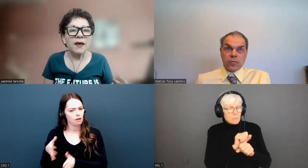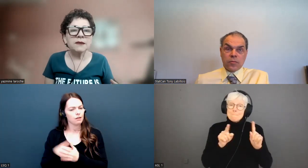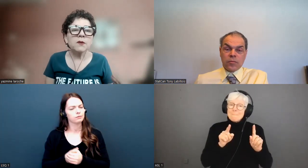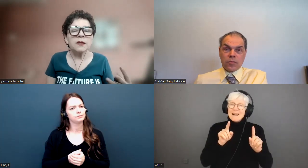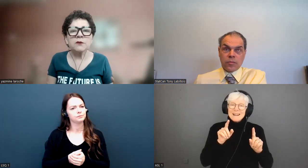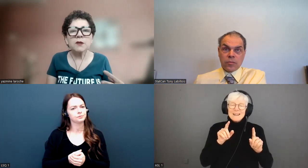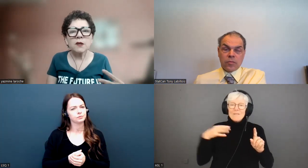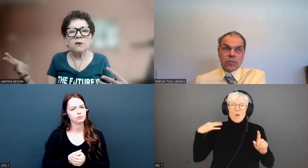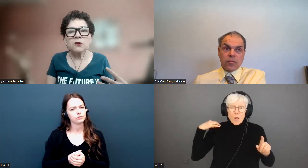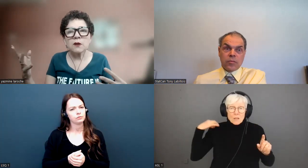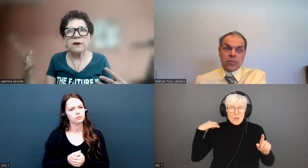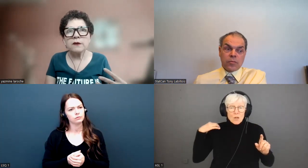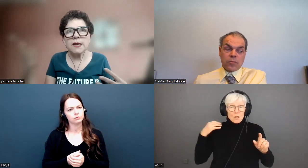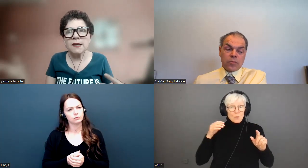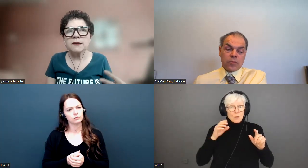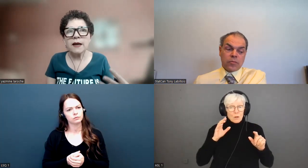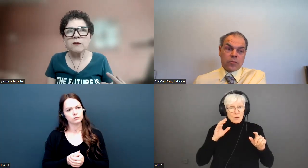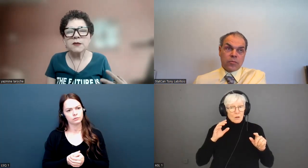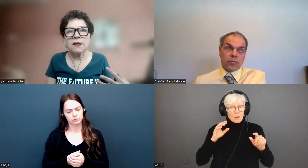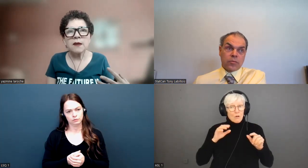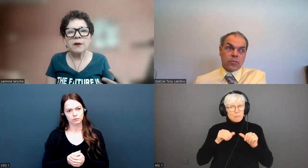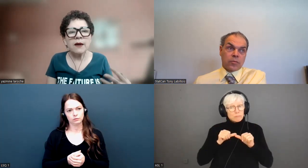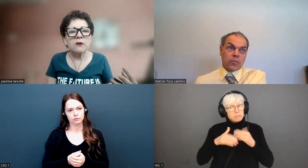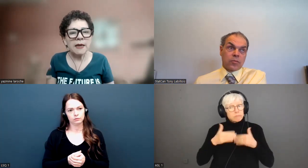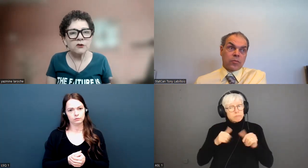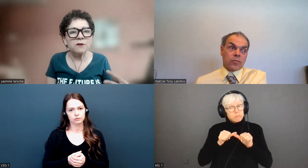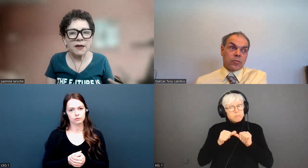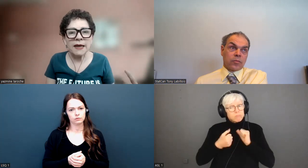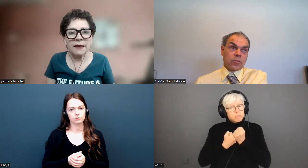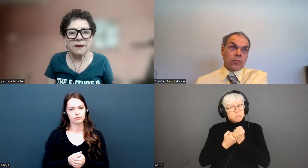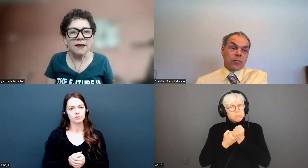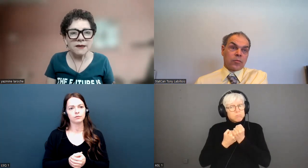and so I think there's a huge need now to think about how do you make sure that can